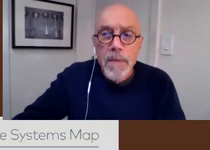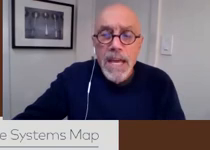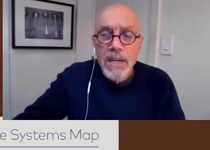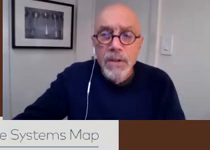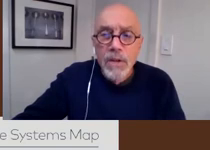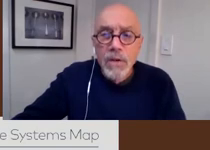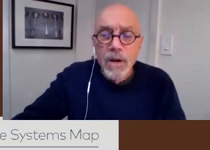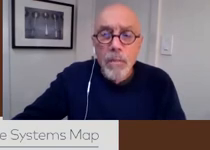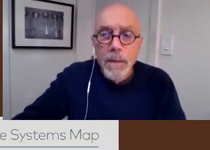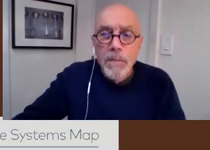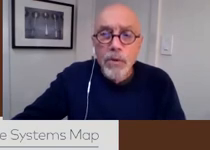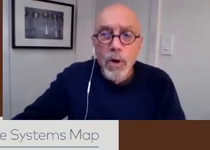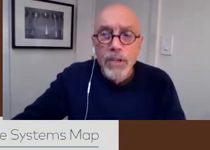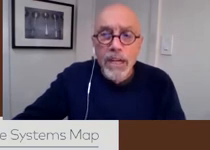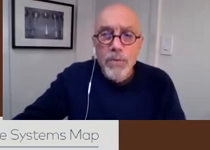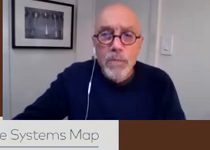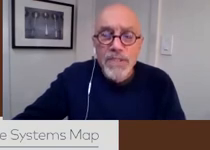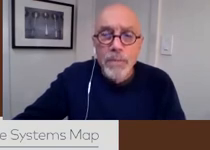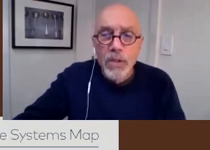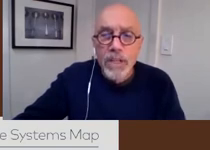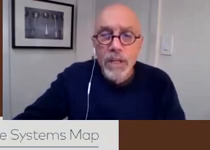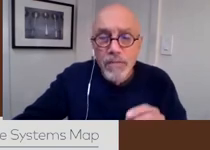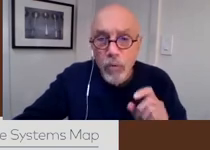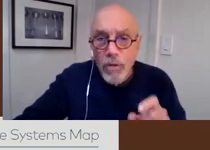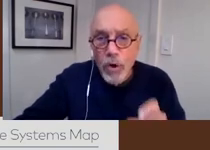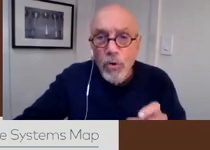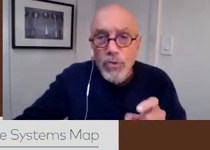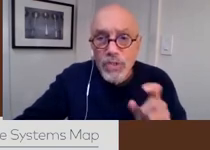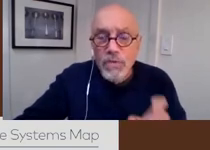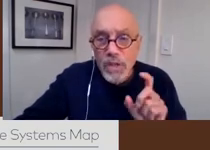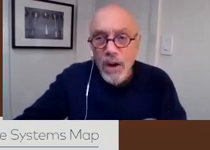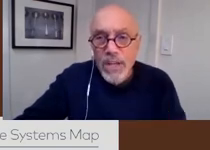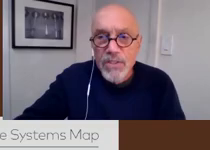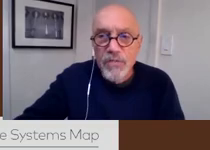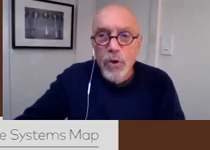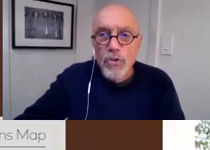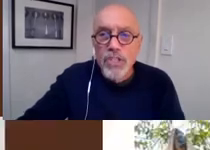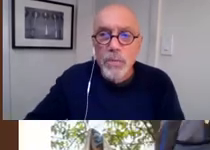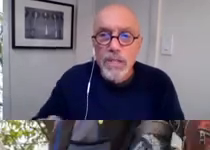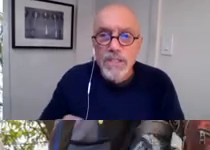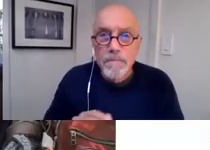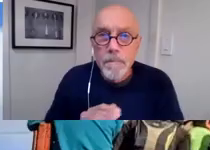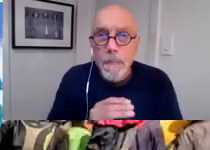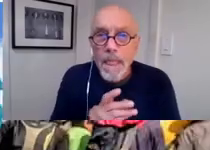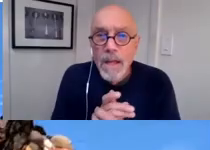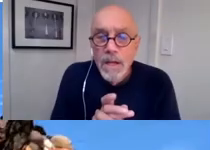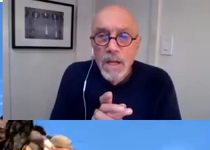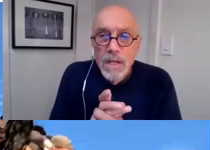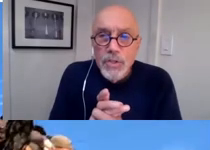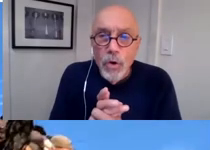are made by people who are taking responsibility for those areas for those disciplines.